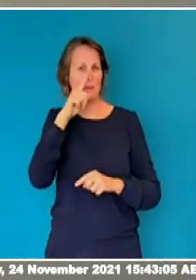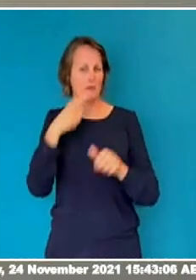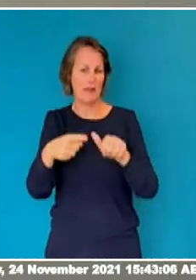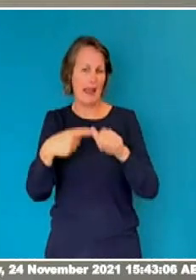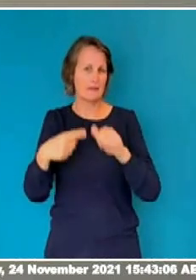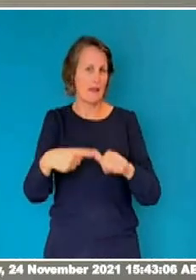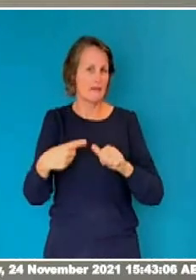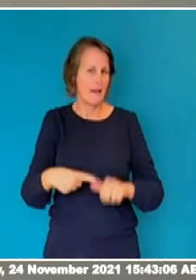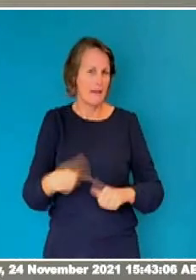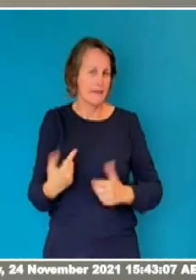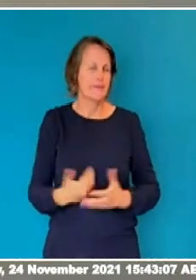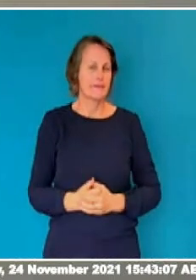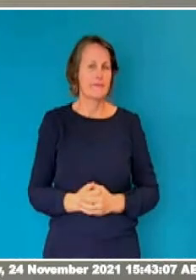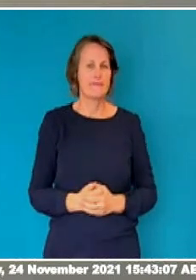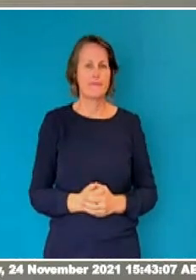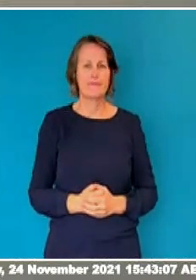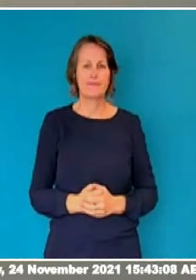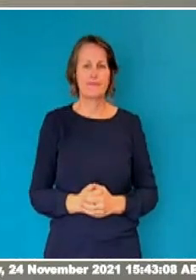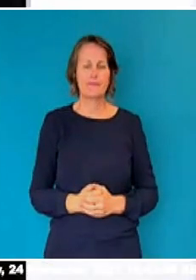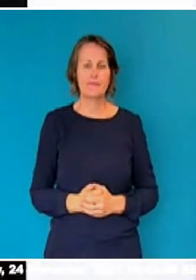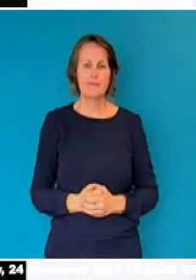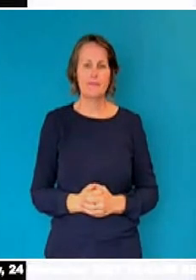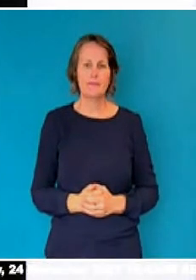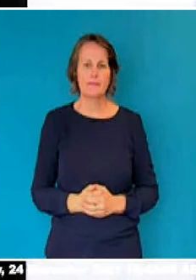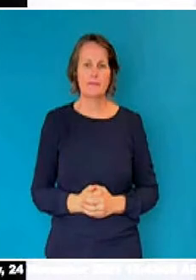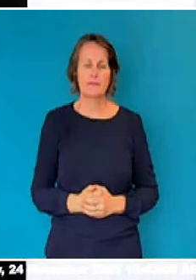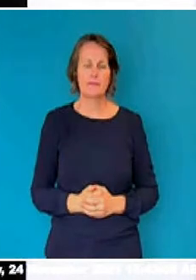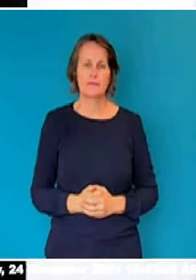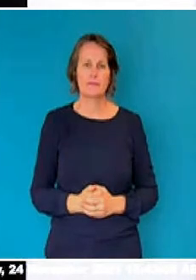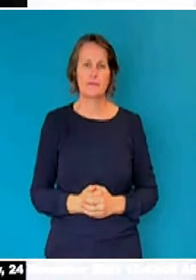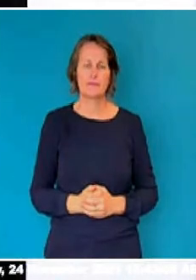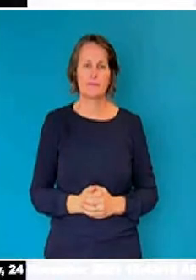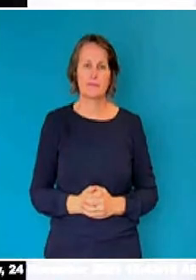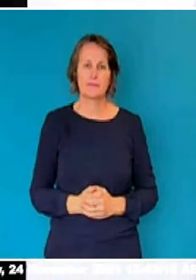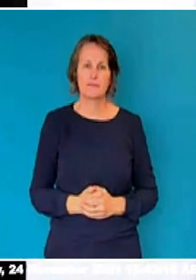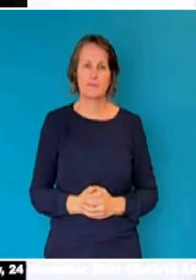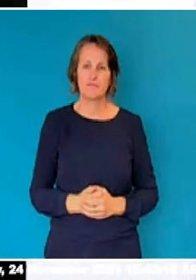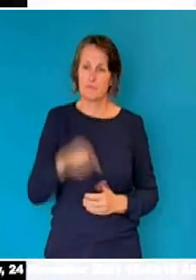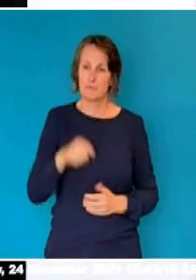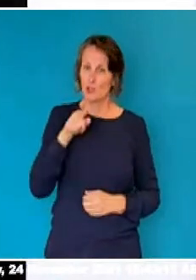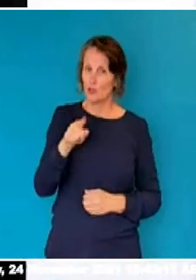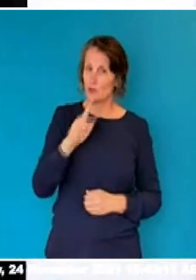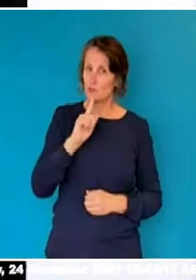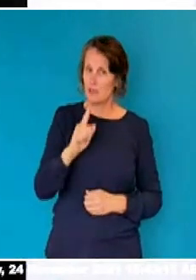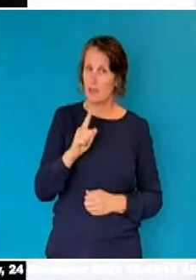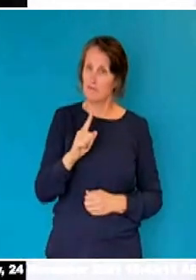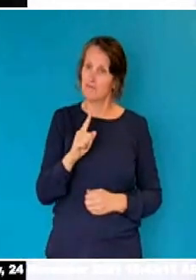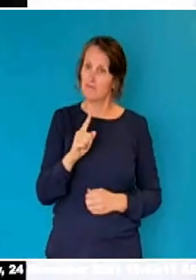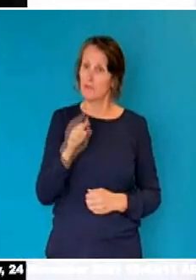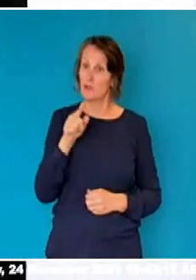You say in your statement that you don't have a target for the employment of